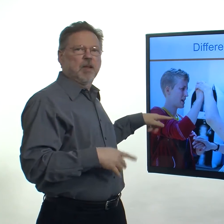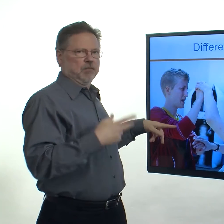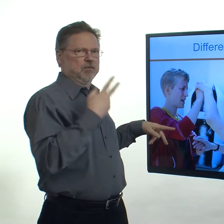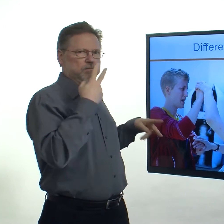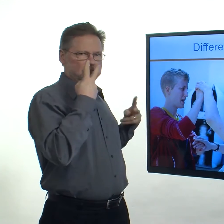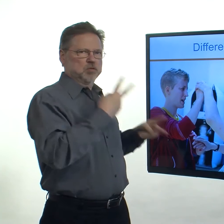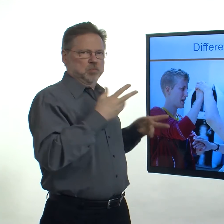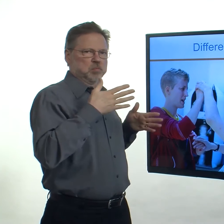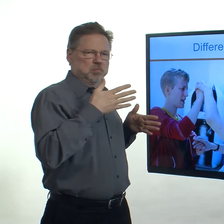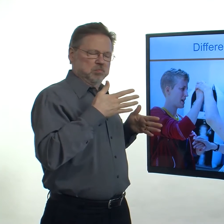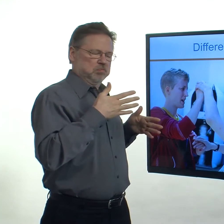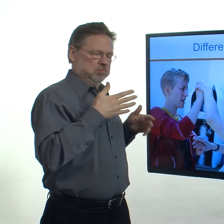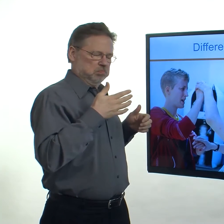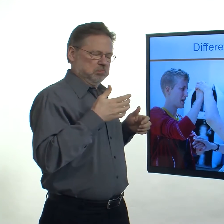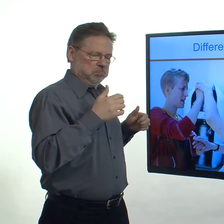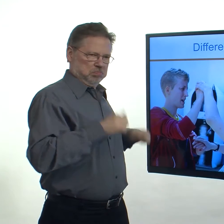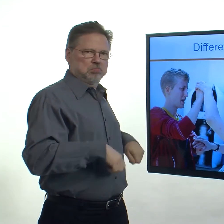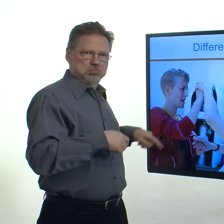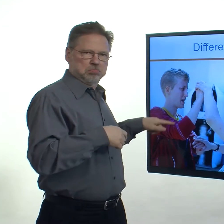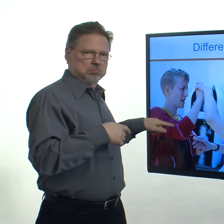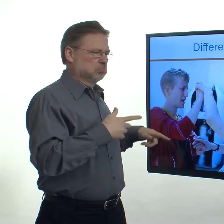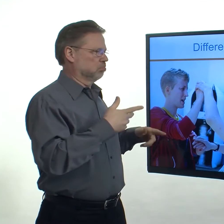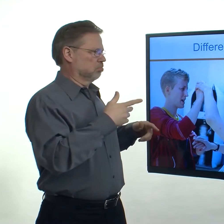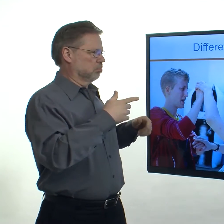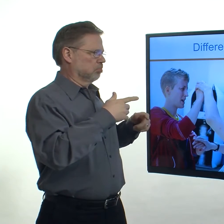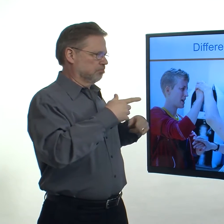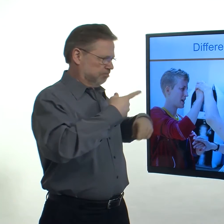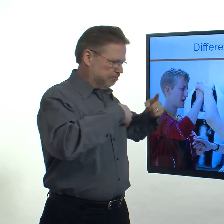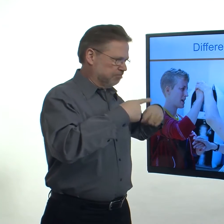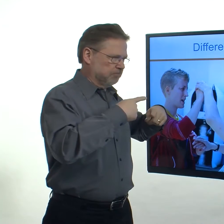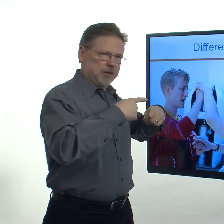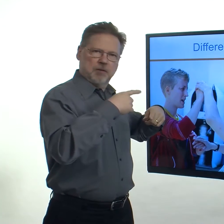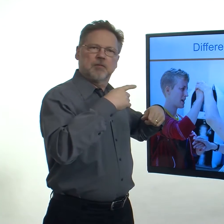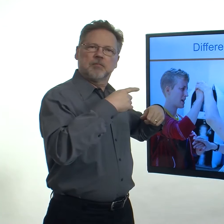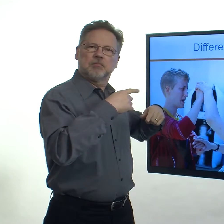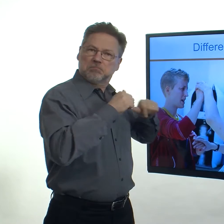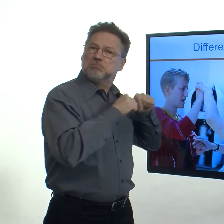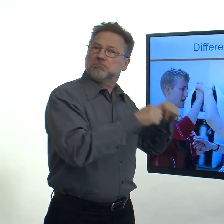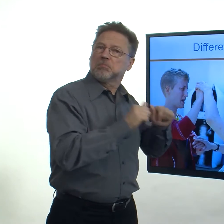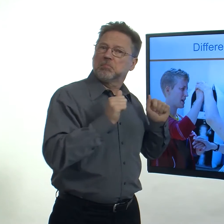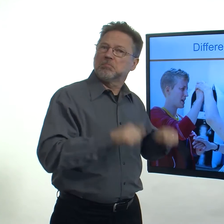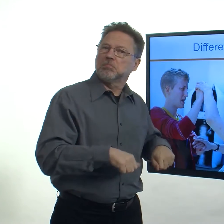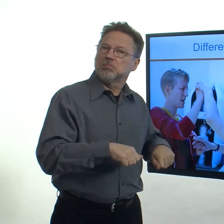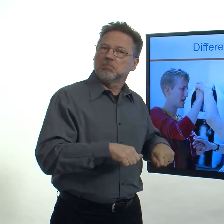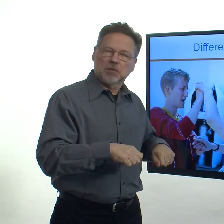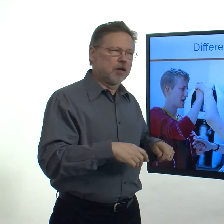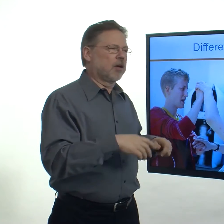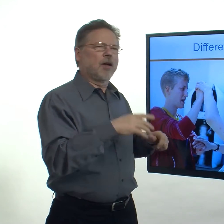This person, who is sighted, can sign as they usually would.